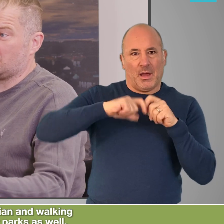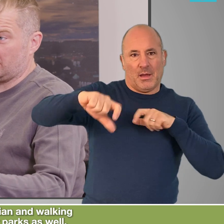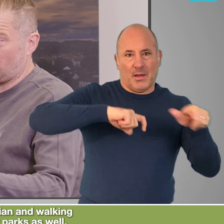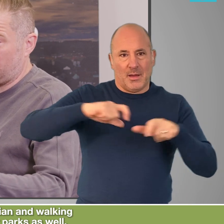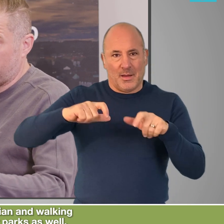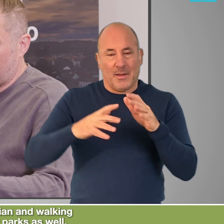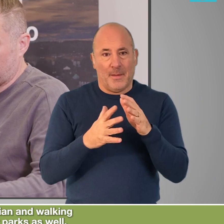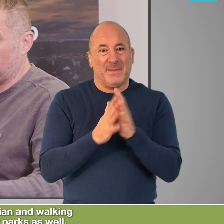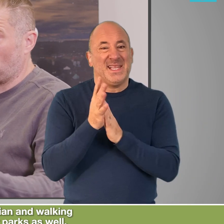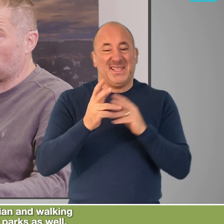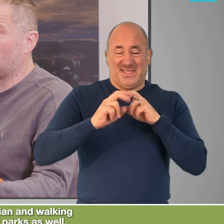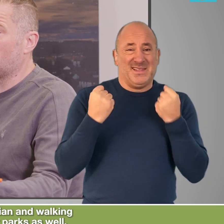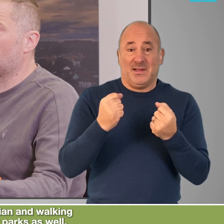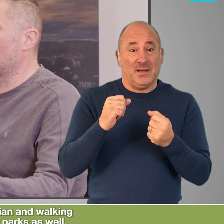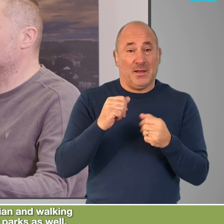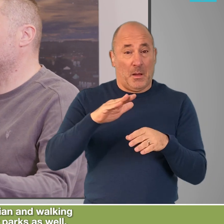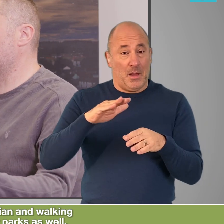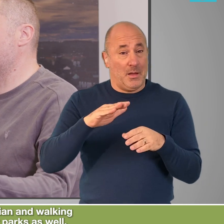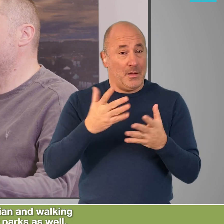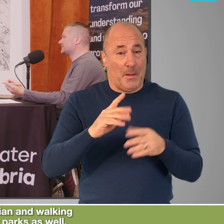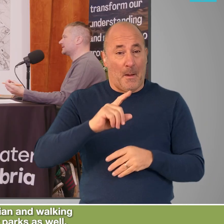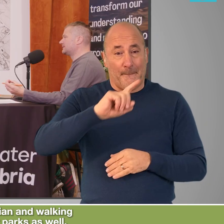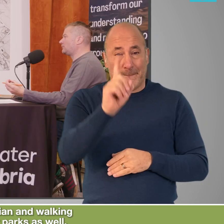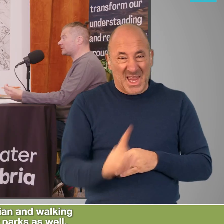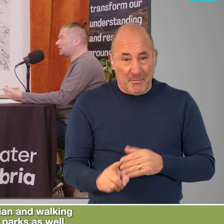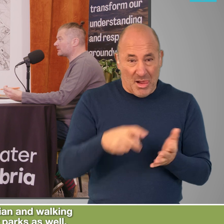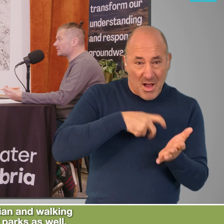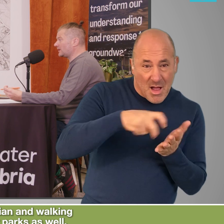So there's great pedestrian and walking routes, but also pocket parks as well.